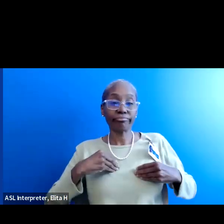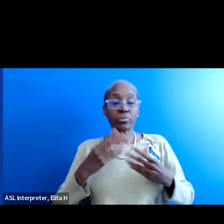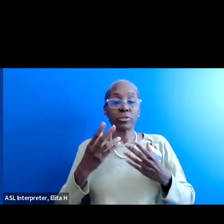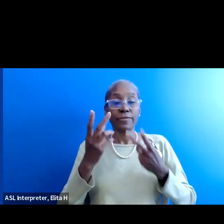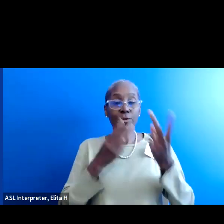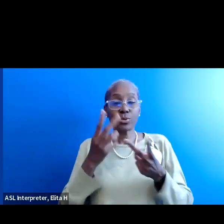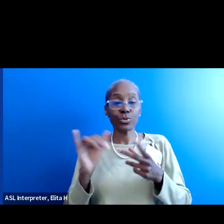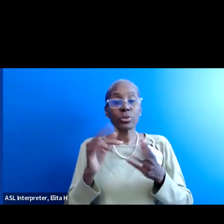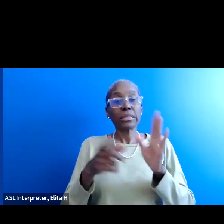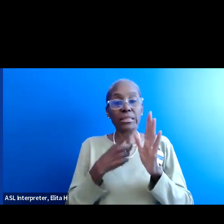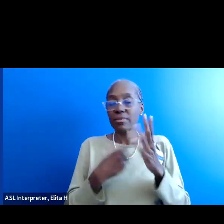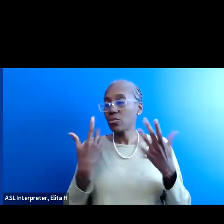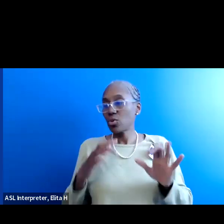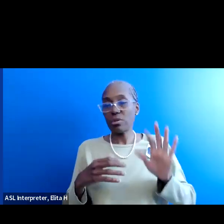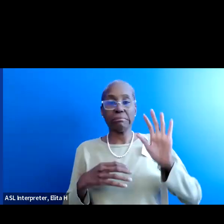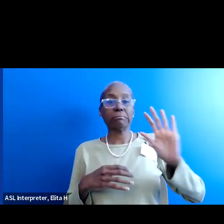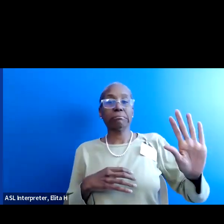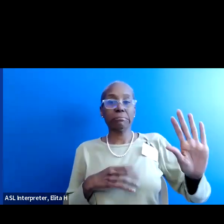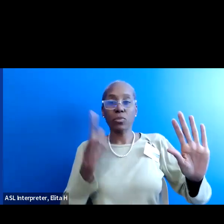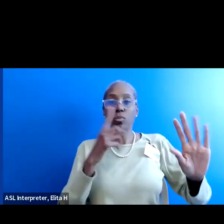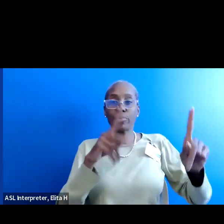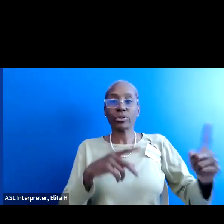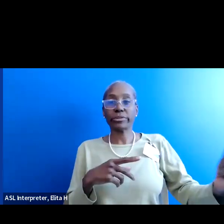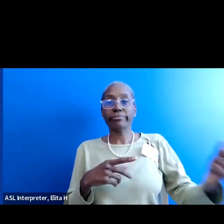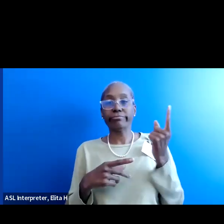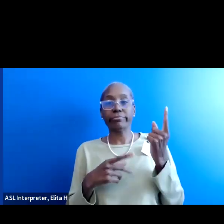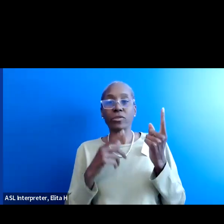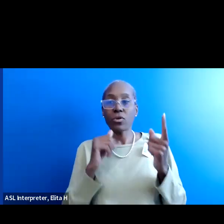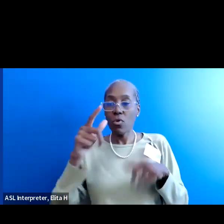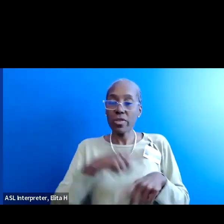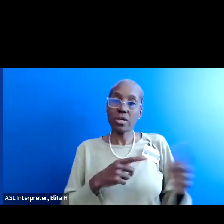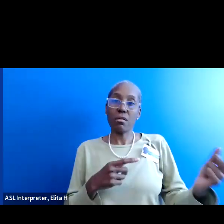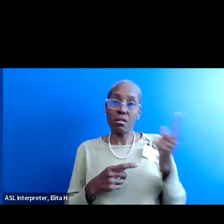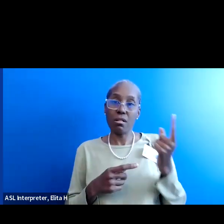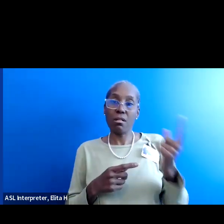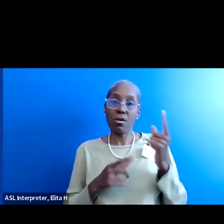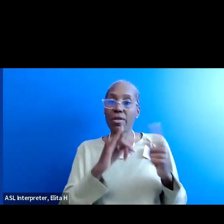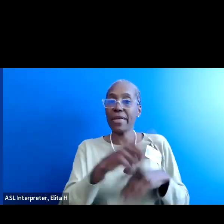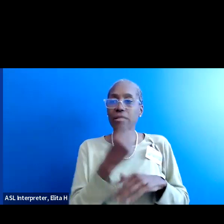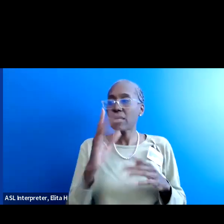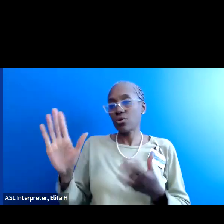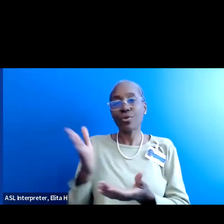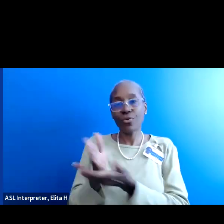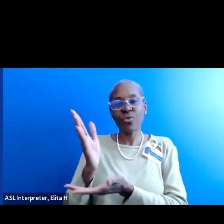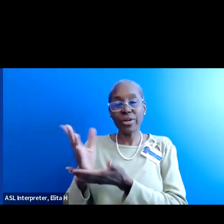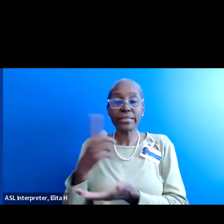Because sometimes you may not want a specific visitor either all the time or maybe just that day, but that is your right because that is your home.